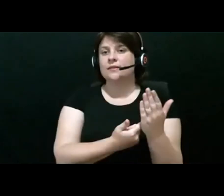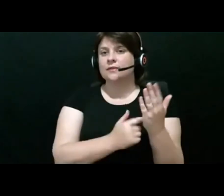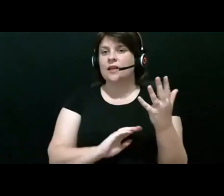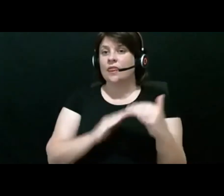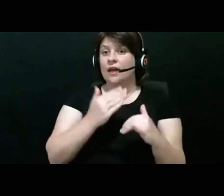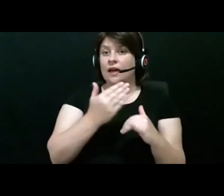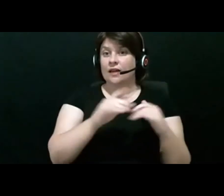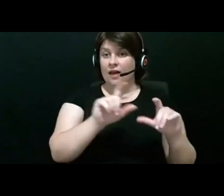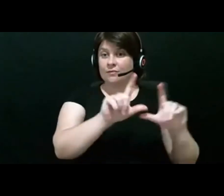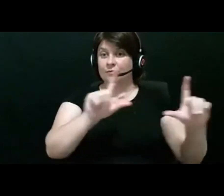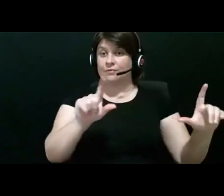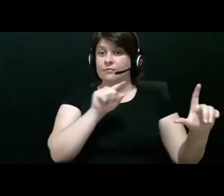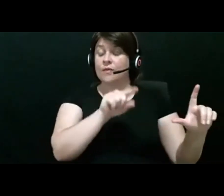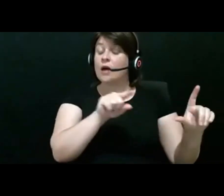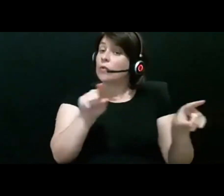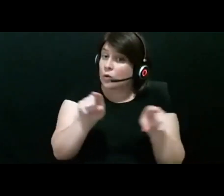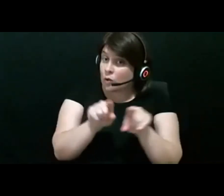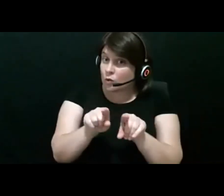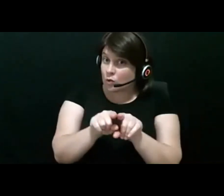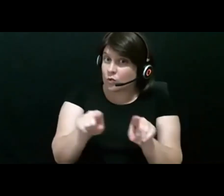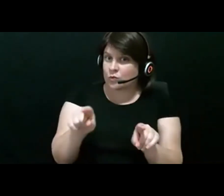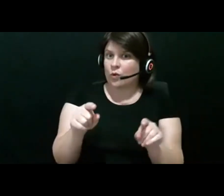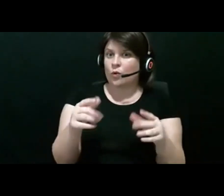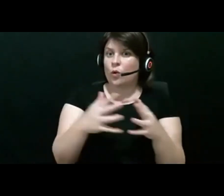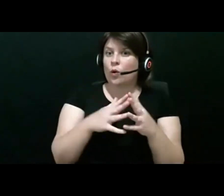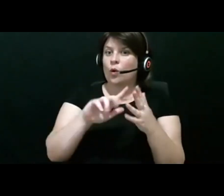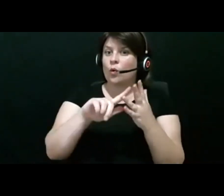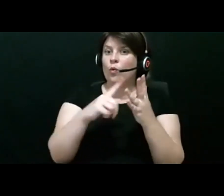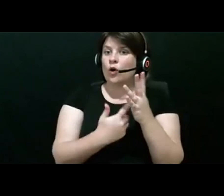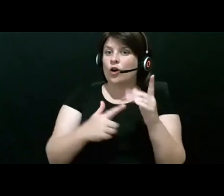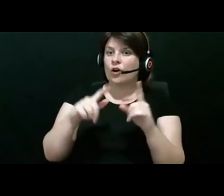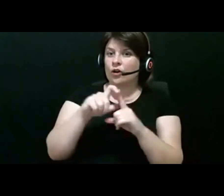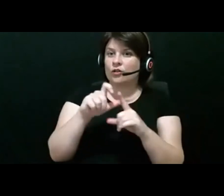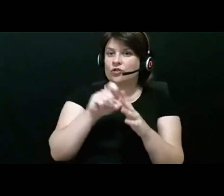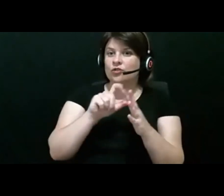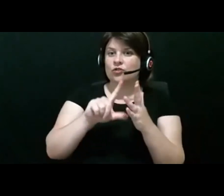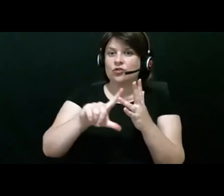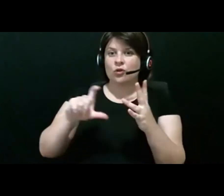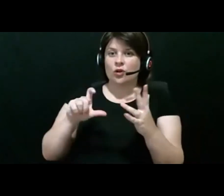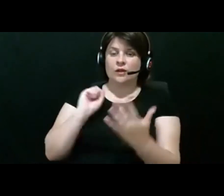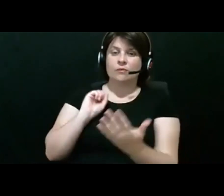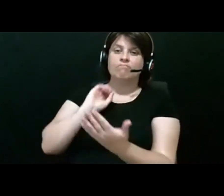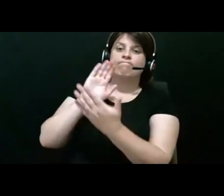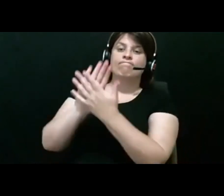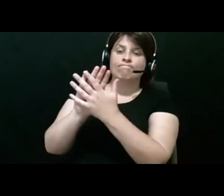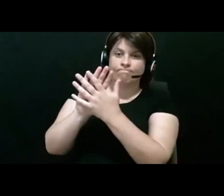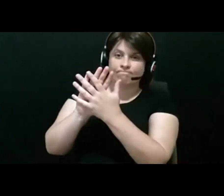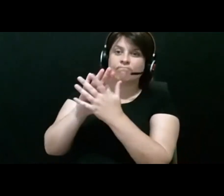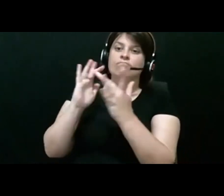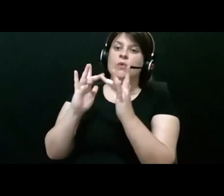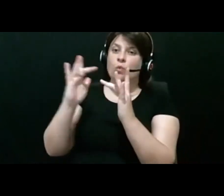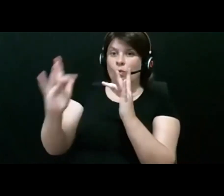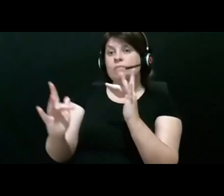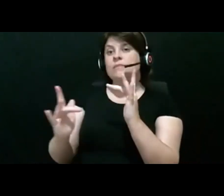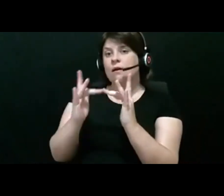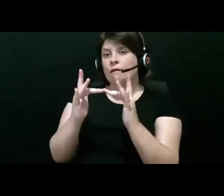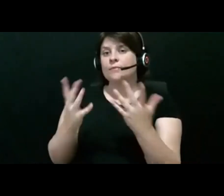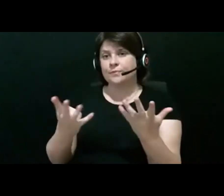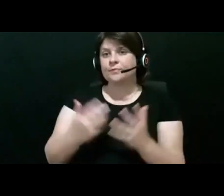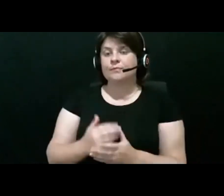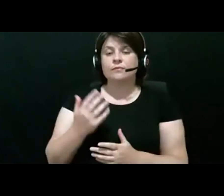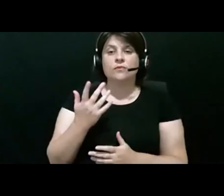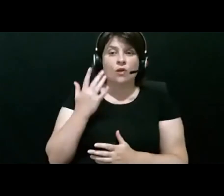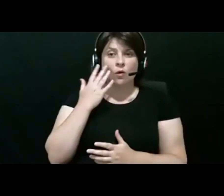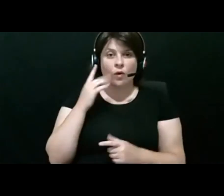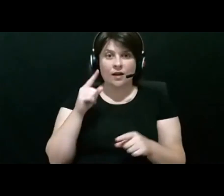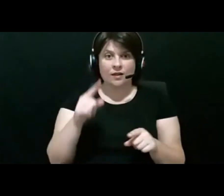presentation but also in a Word document that will be on our website. So once this webinar has been